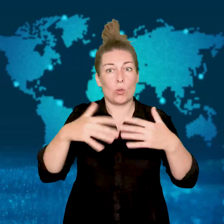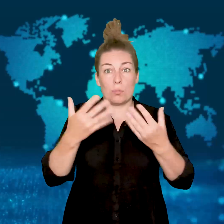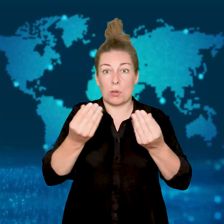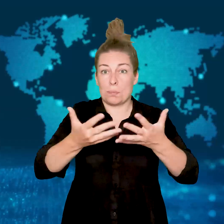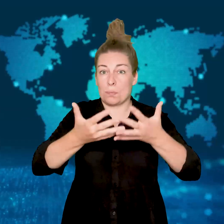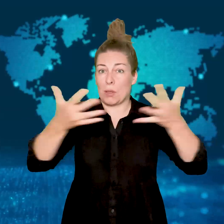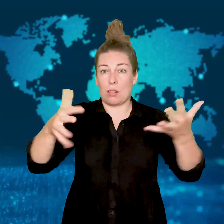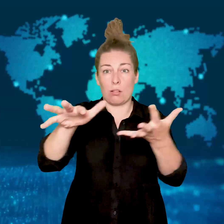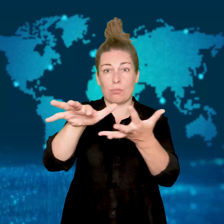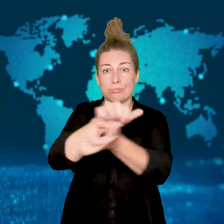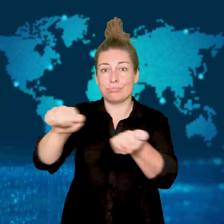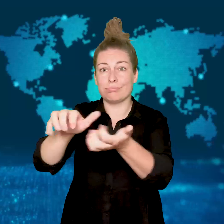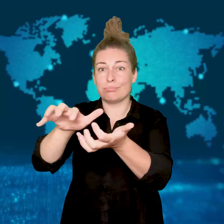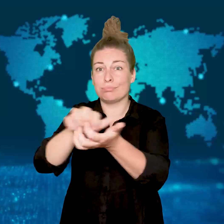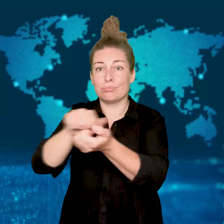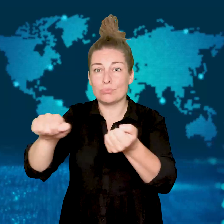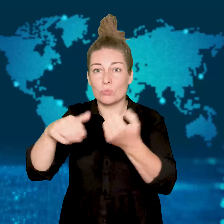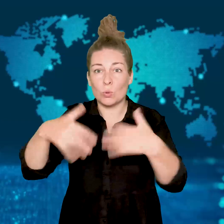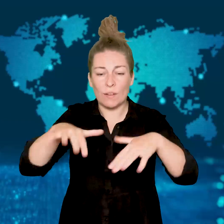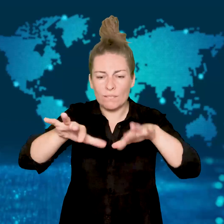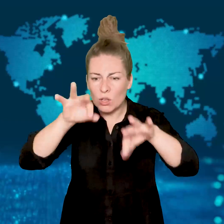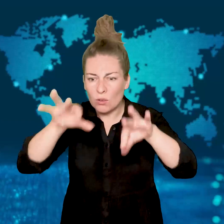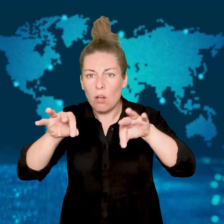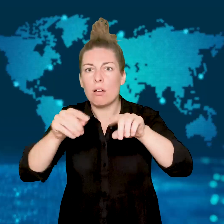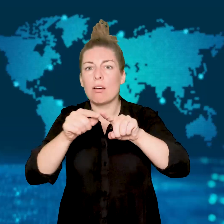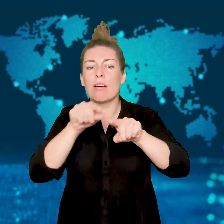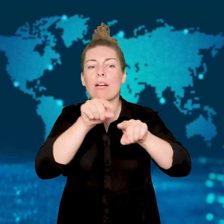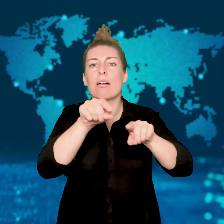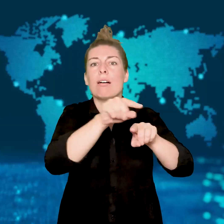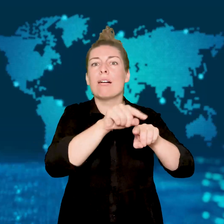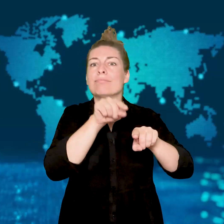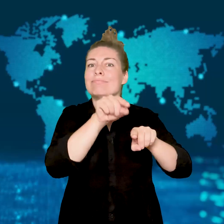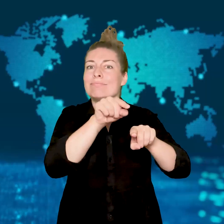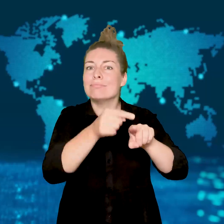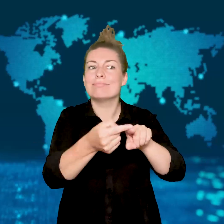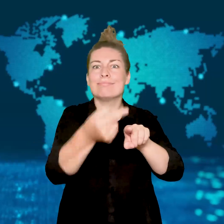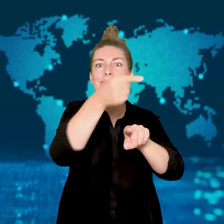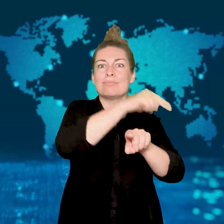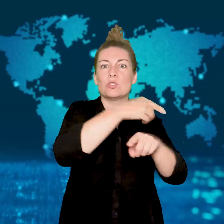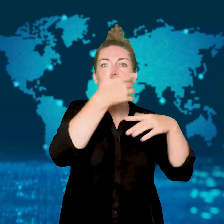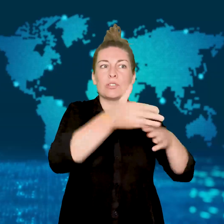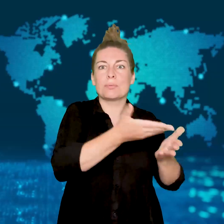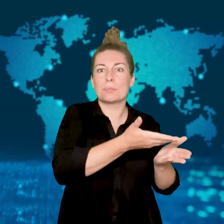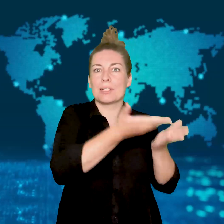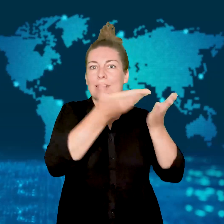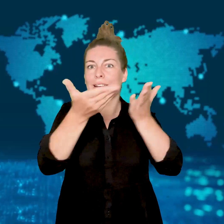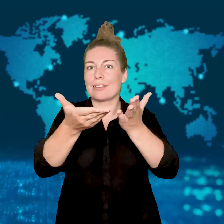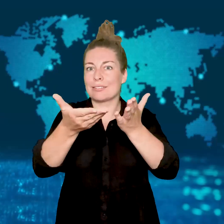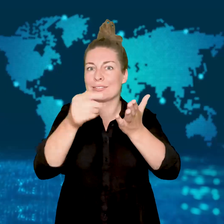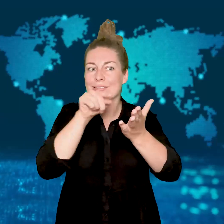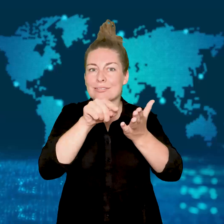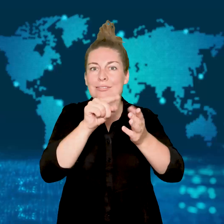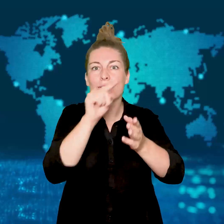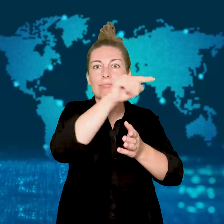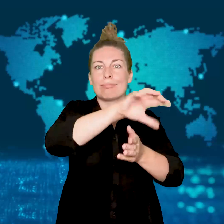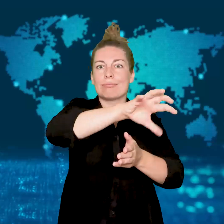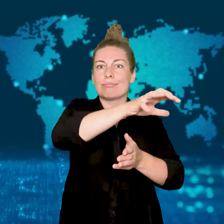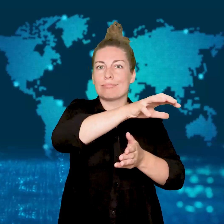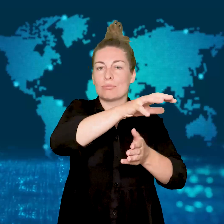and caused damage in the new places they have been found.